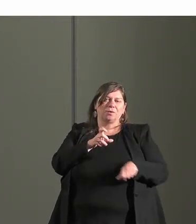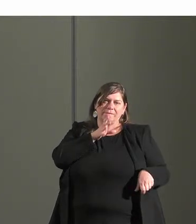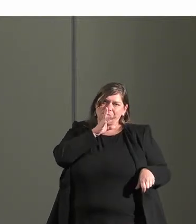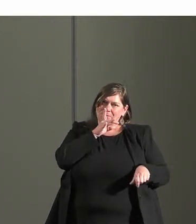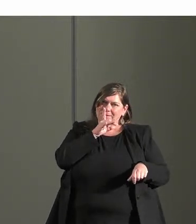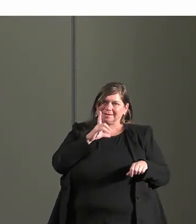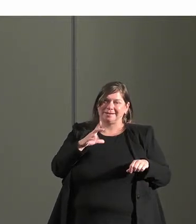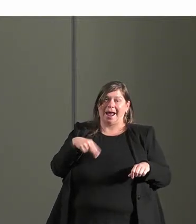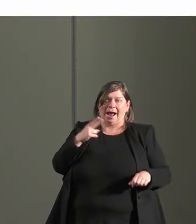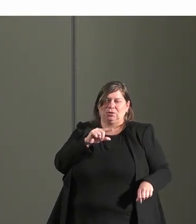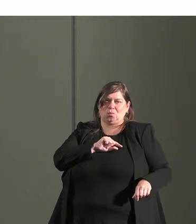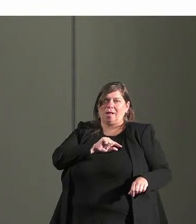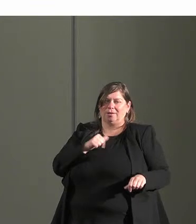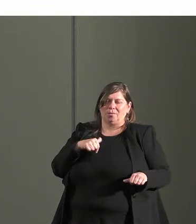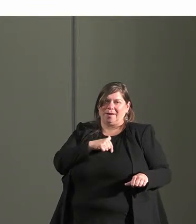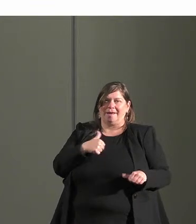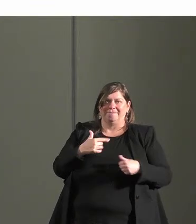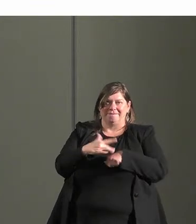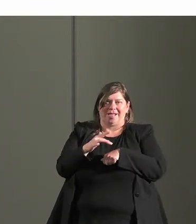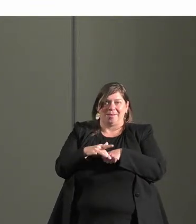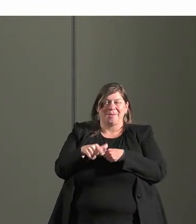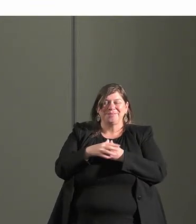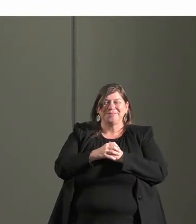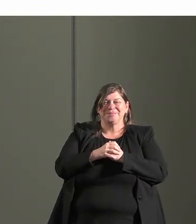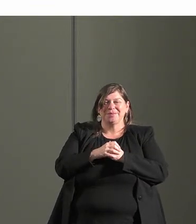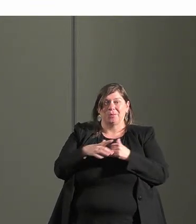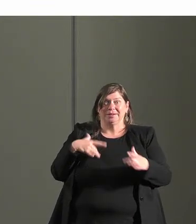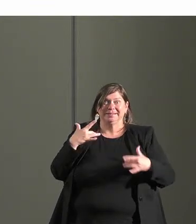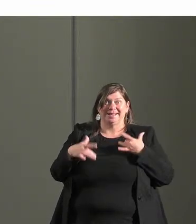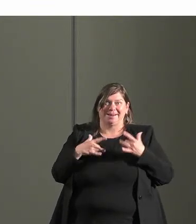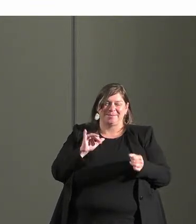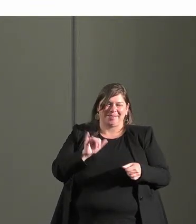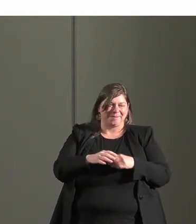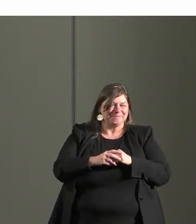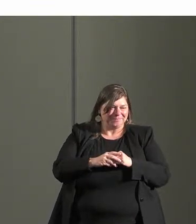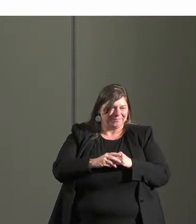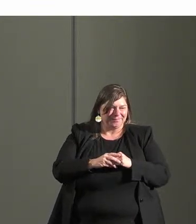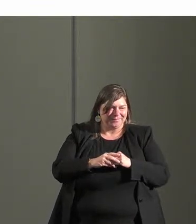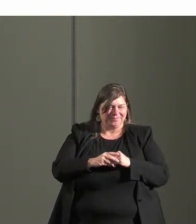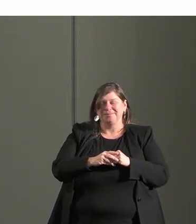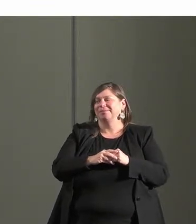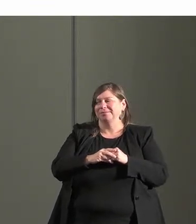aloud up-to-date. With the natural voices available. We